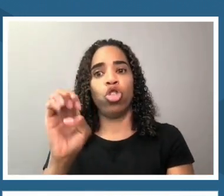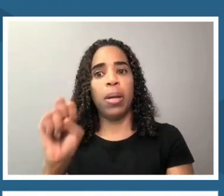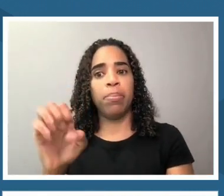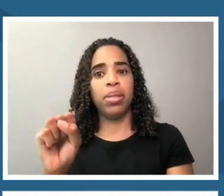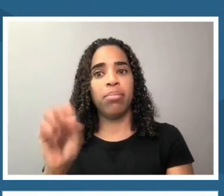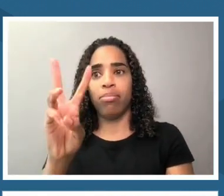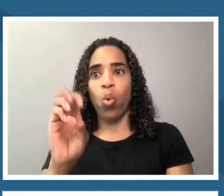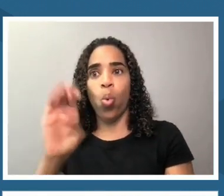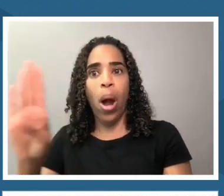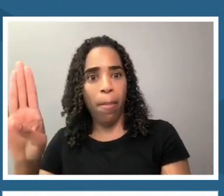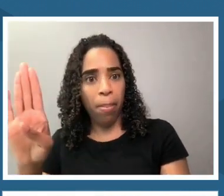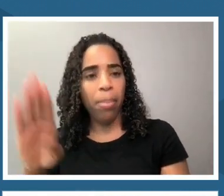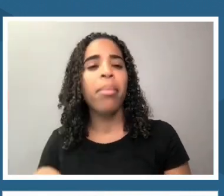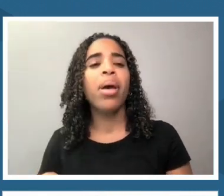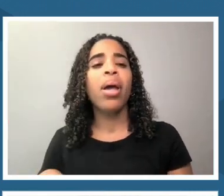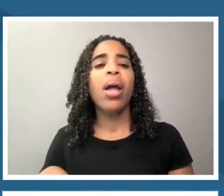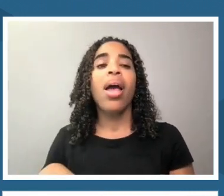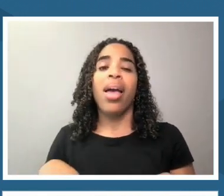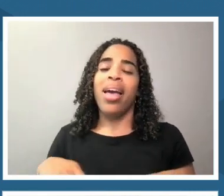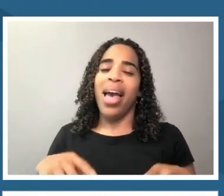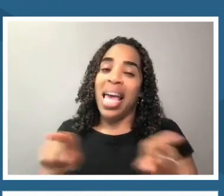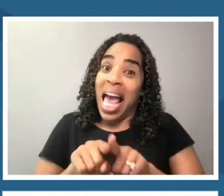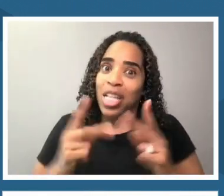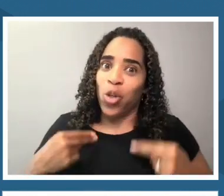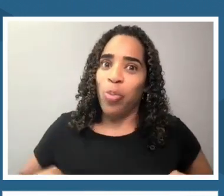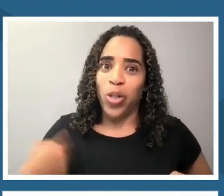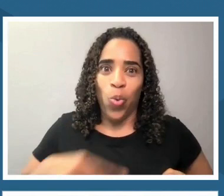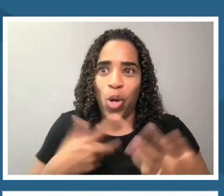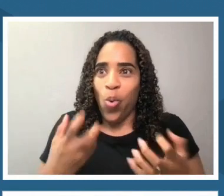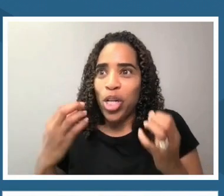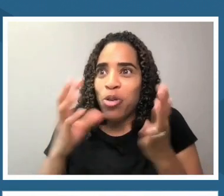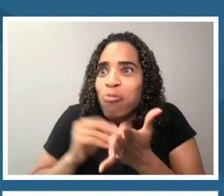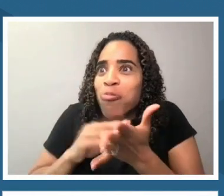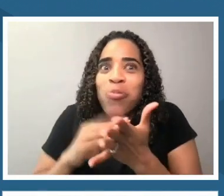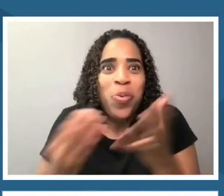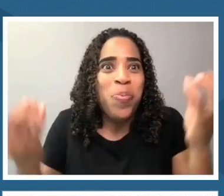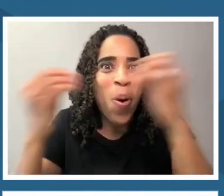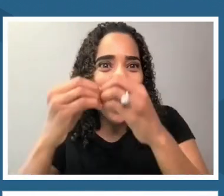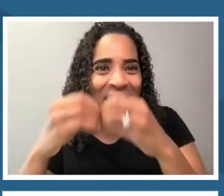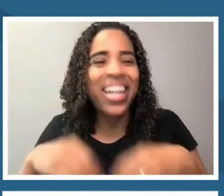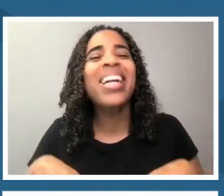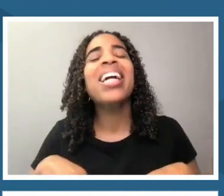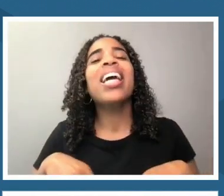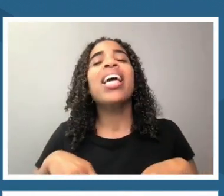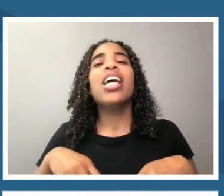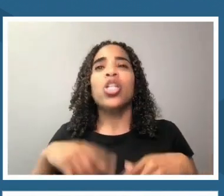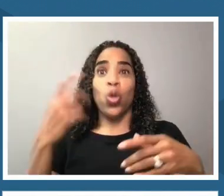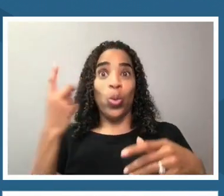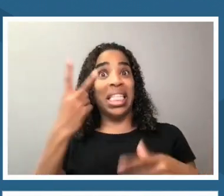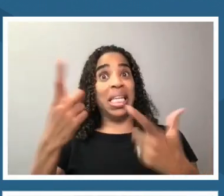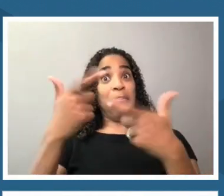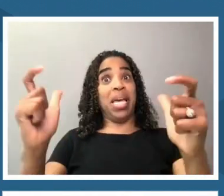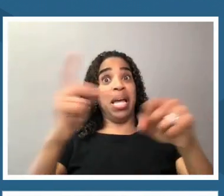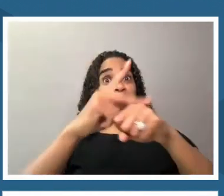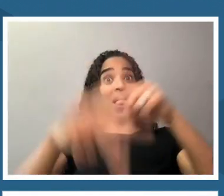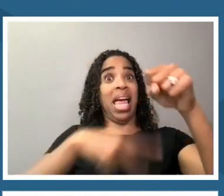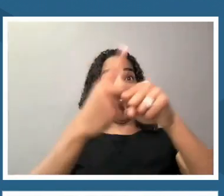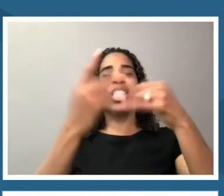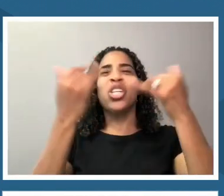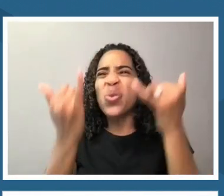going to go farther right so now giant planets are easy okay so we are ready to